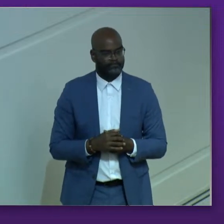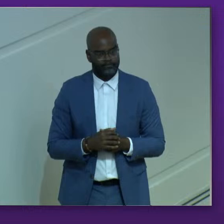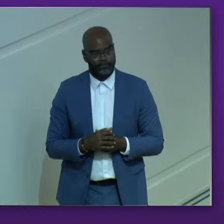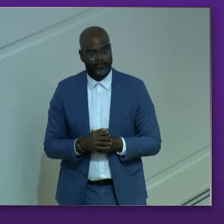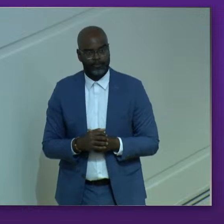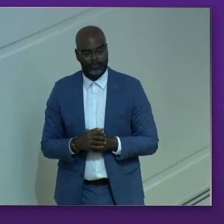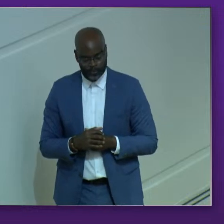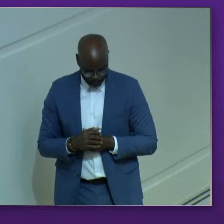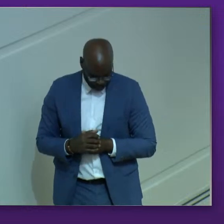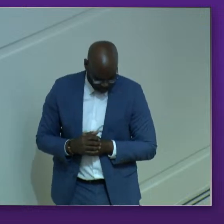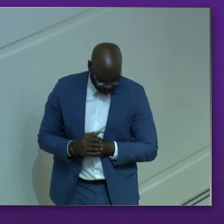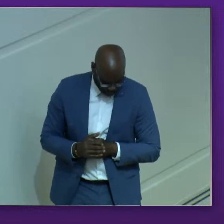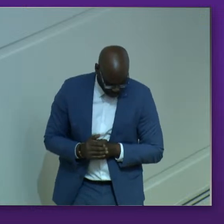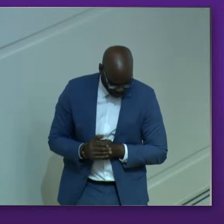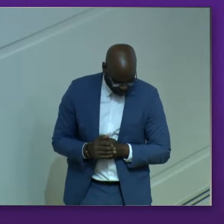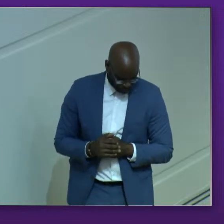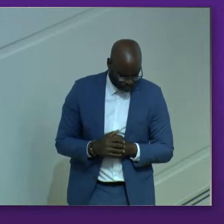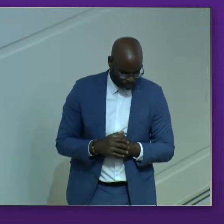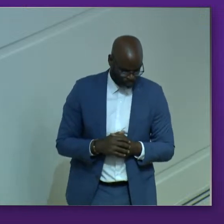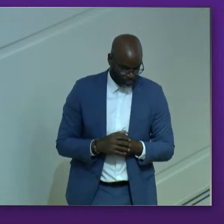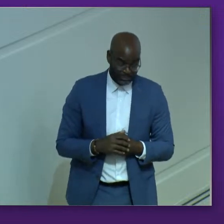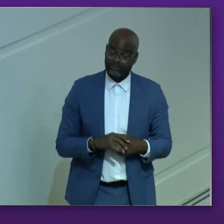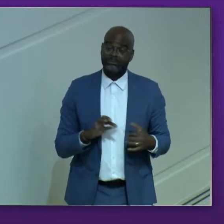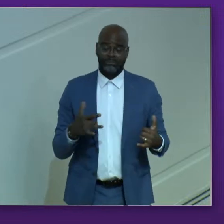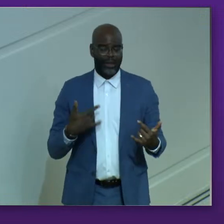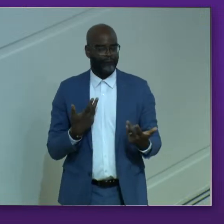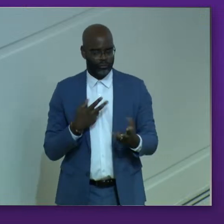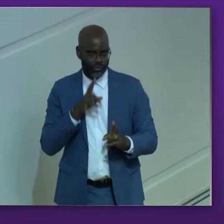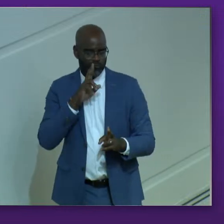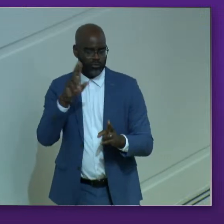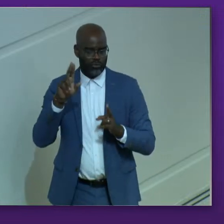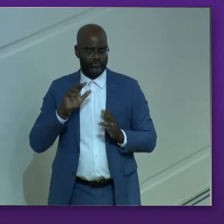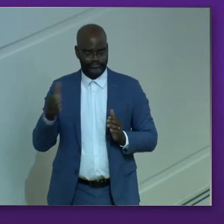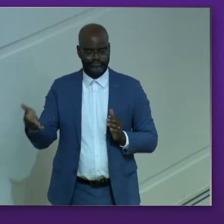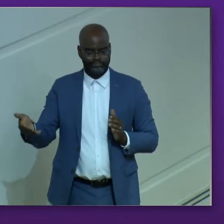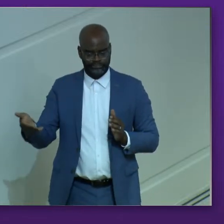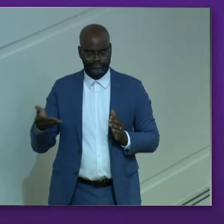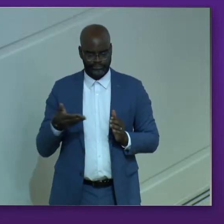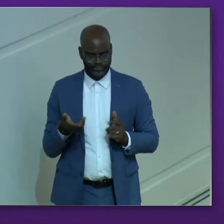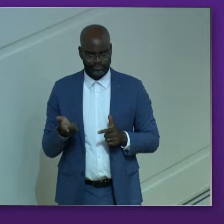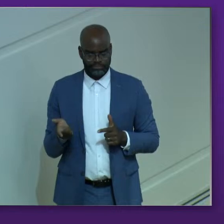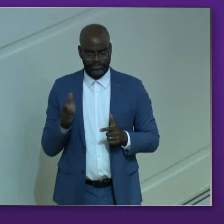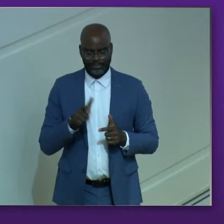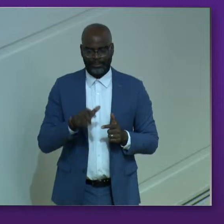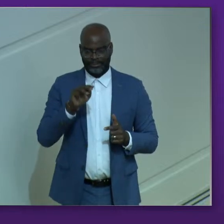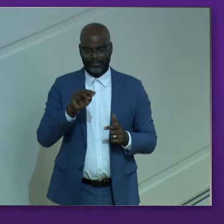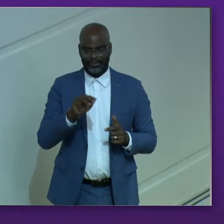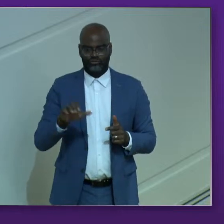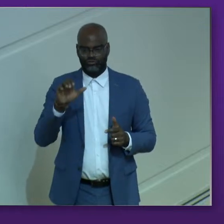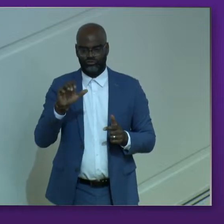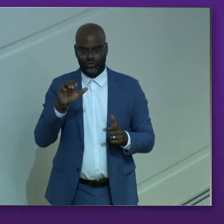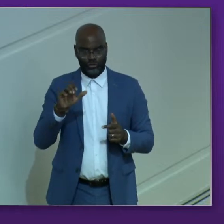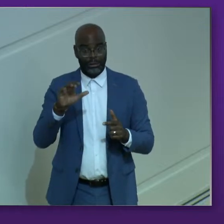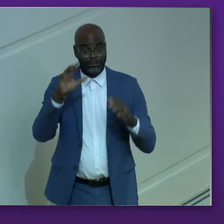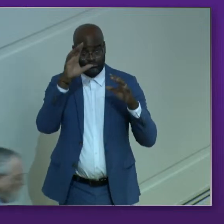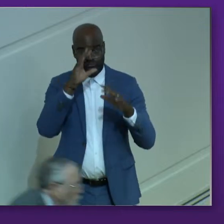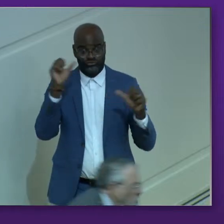OURSELVES A HAND.